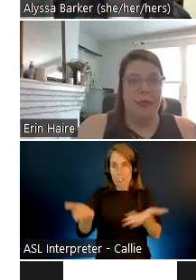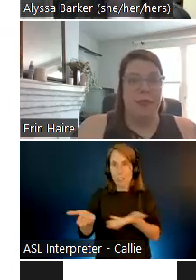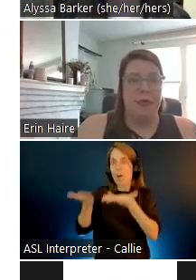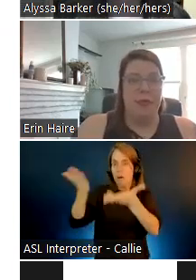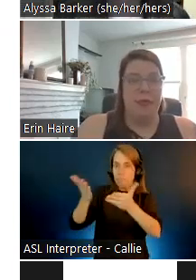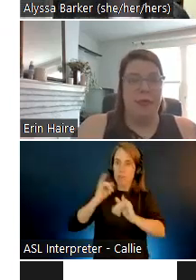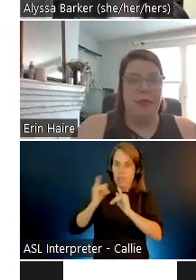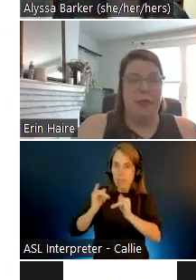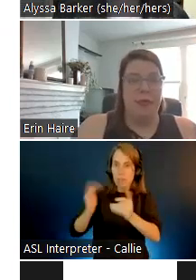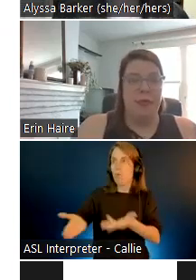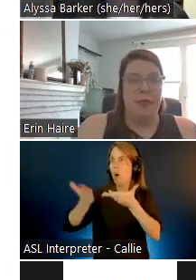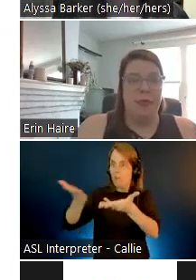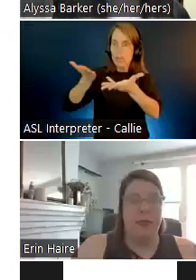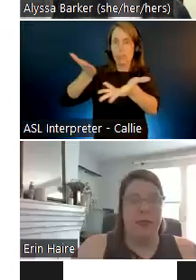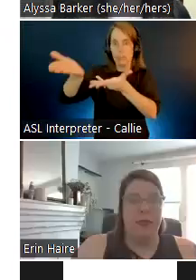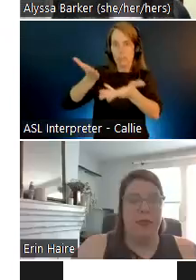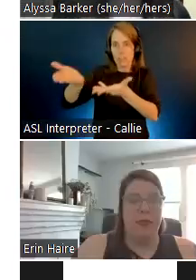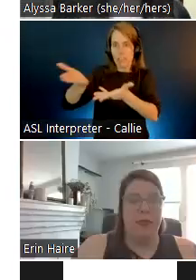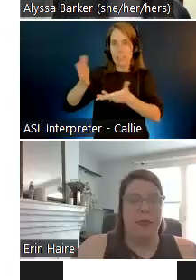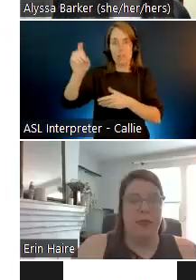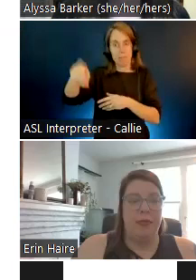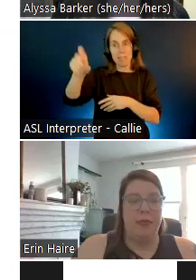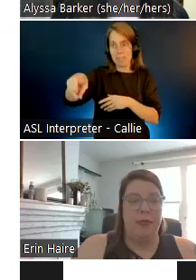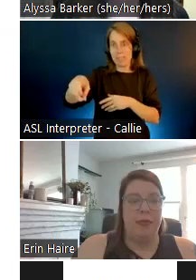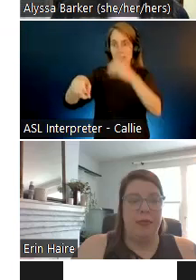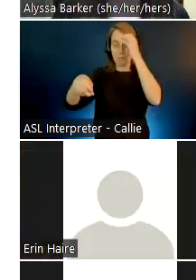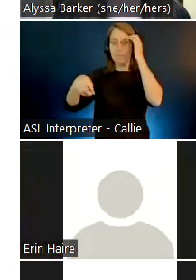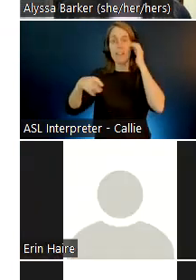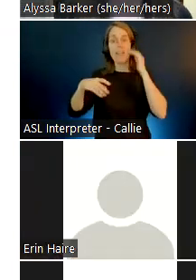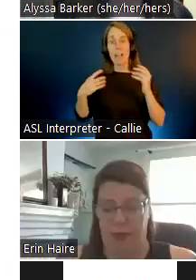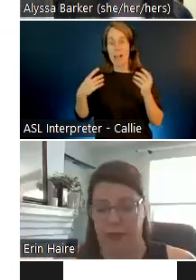that depends on what's in the office if it's not possible to do that in an alternate location then